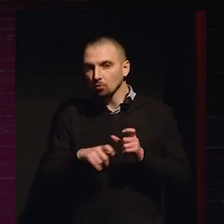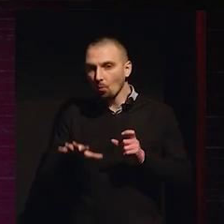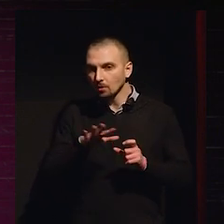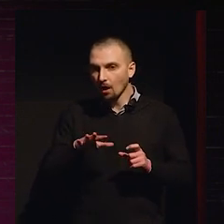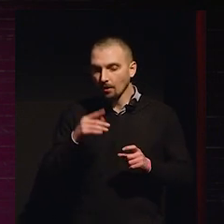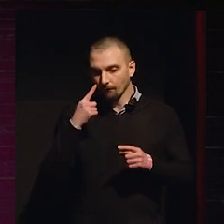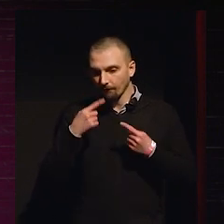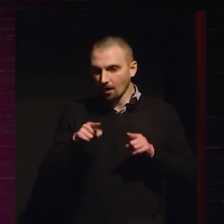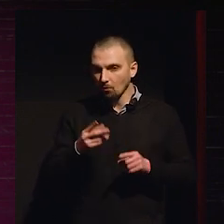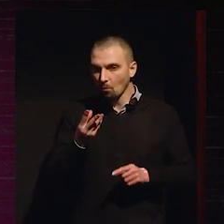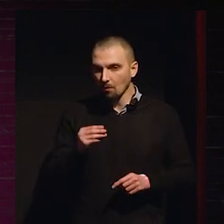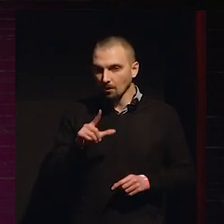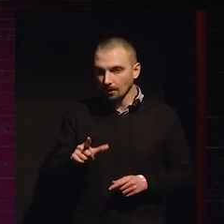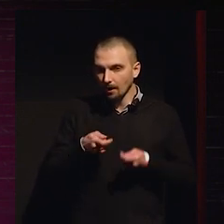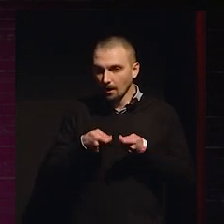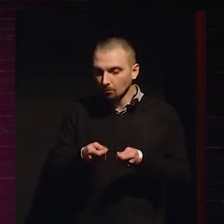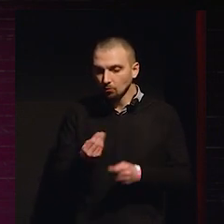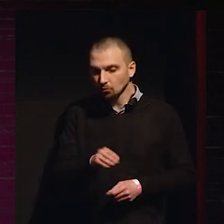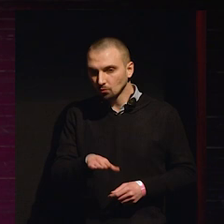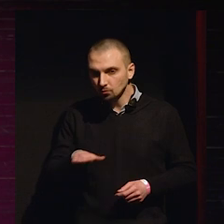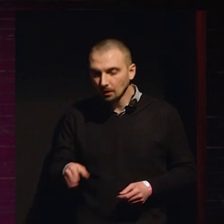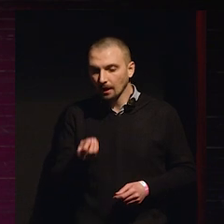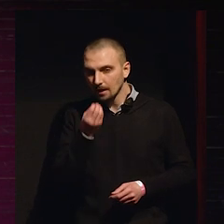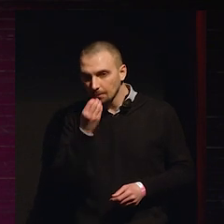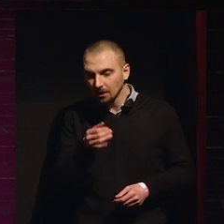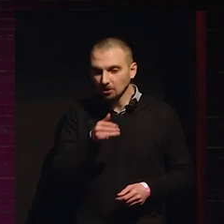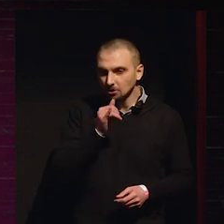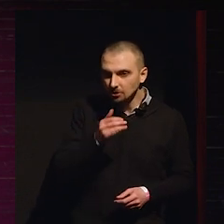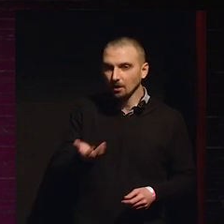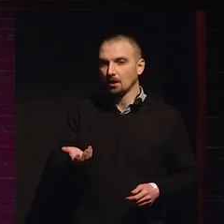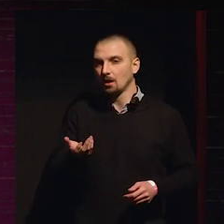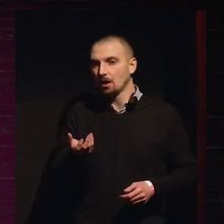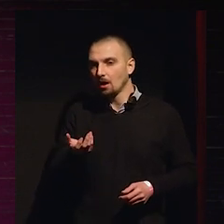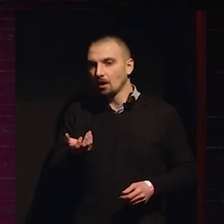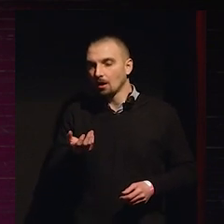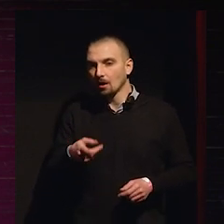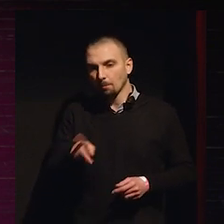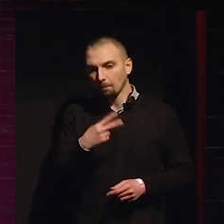The behavior of a child, what they eat is also your responsibility.